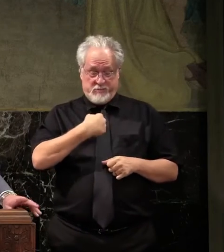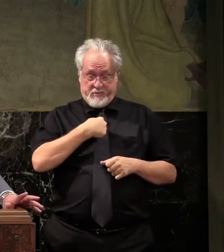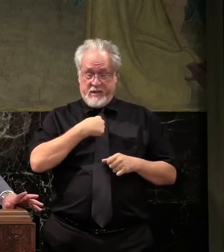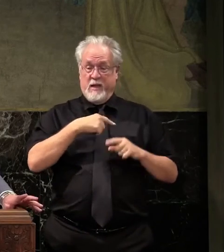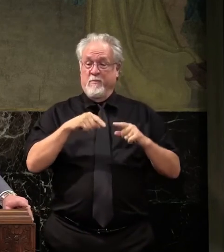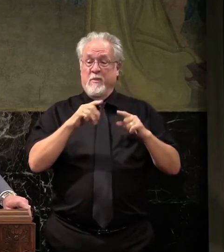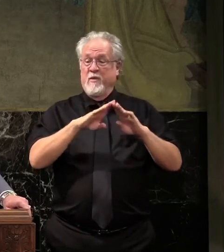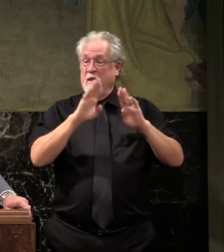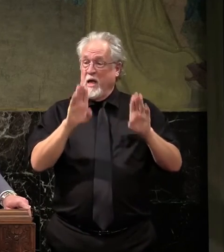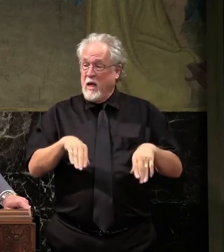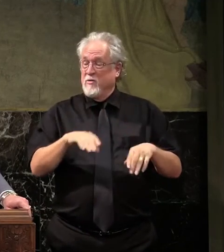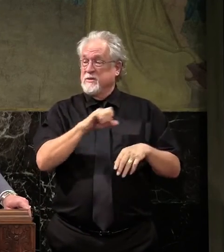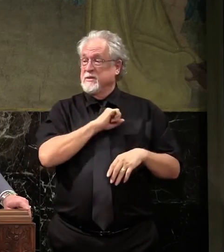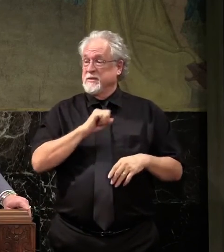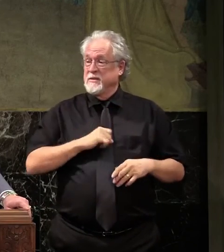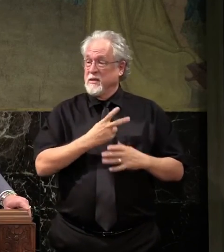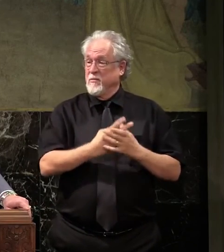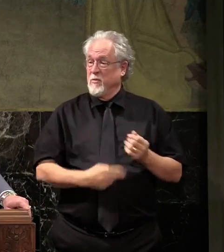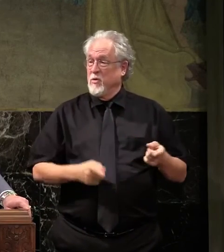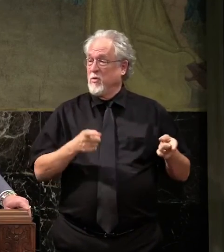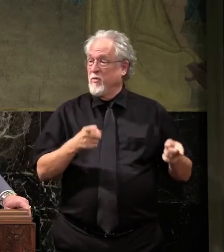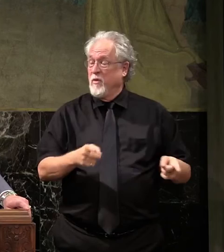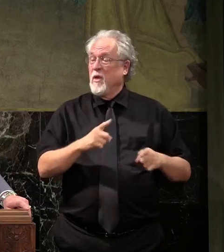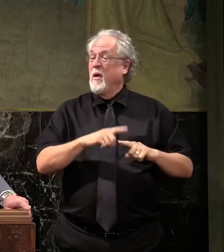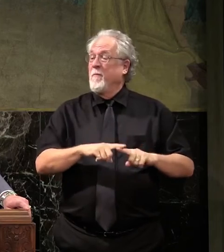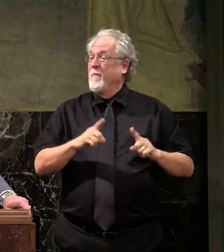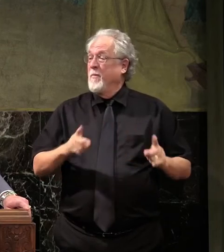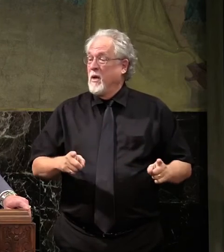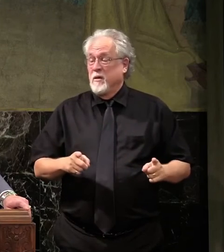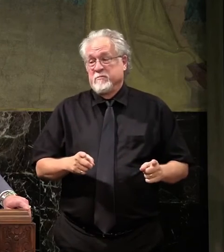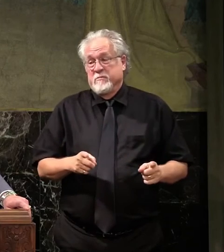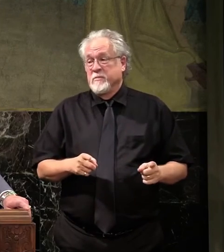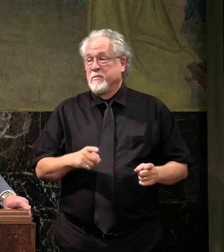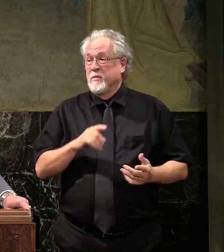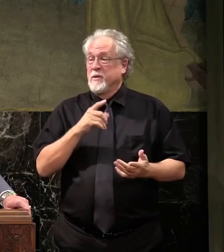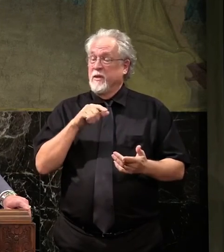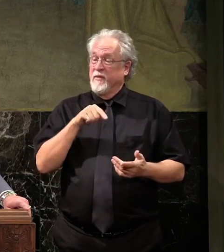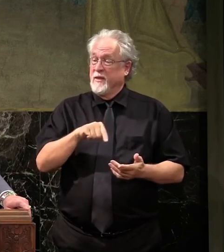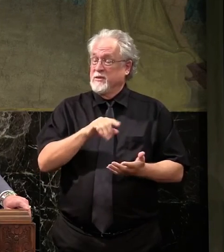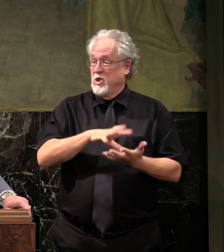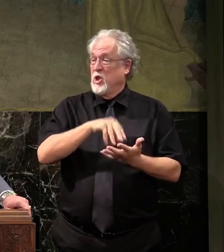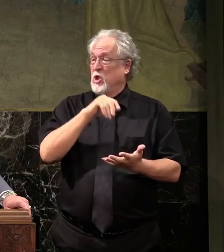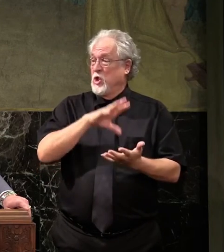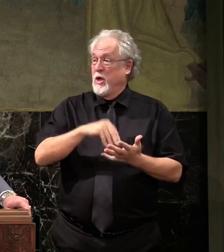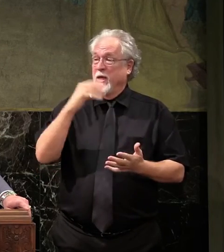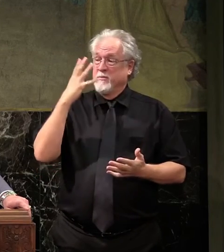and the Senate but you know this was a learning experience for for everyone